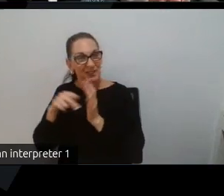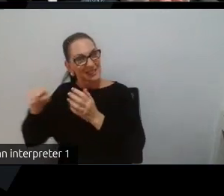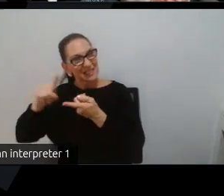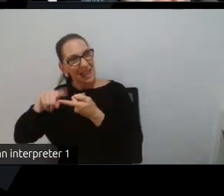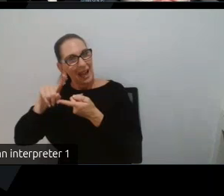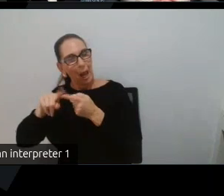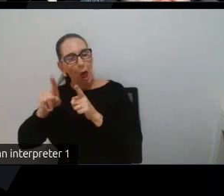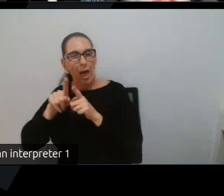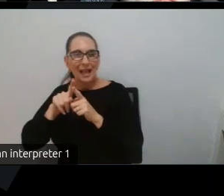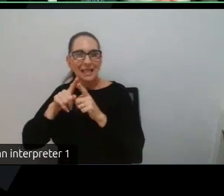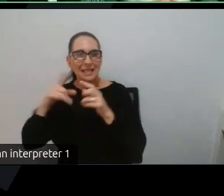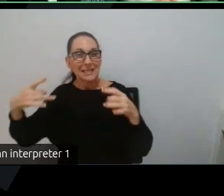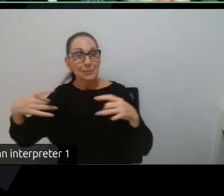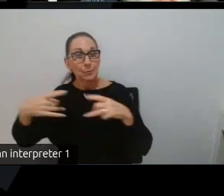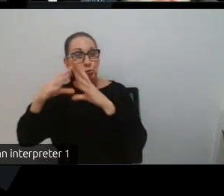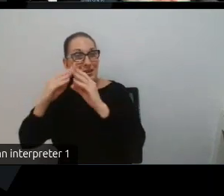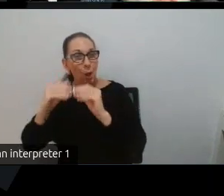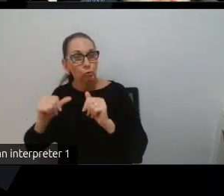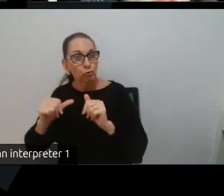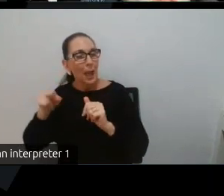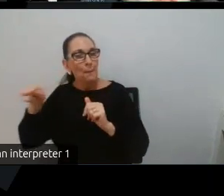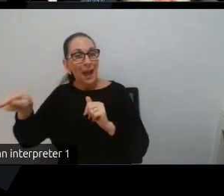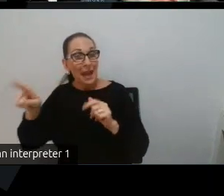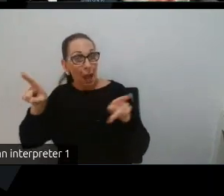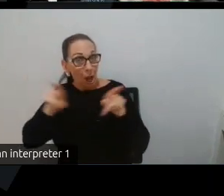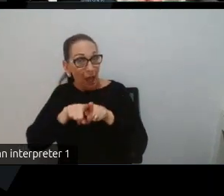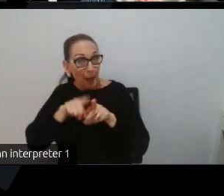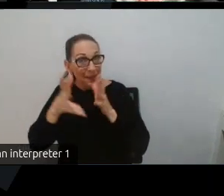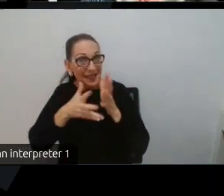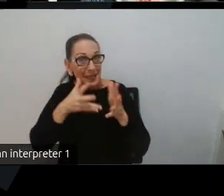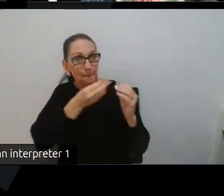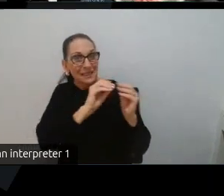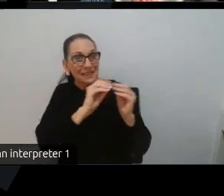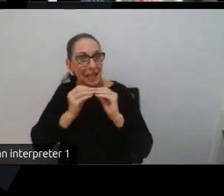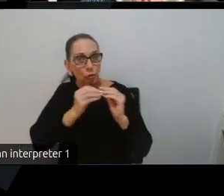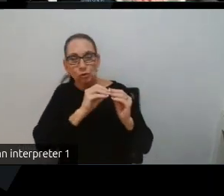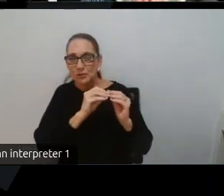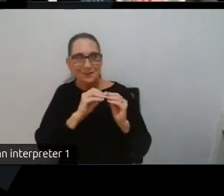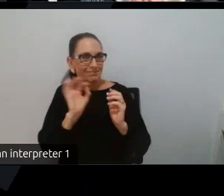is not the same as mediation. In a mediation process, the parties are the decision makers